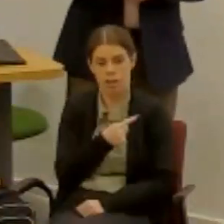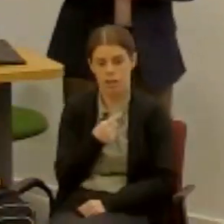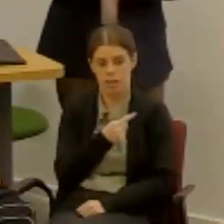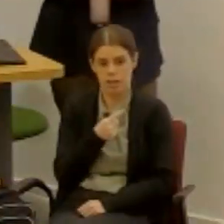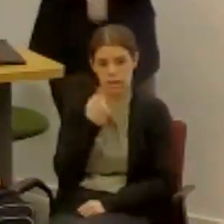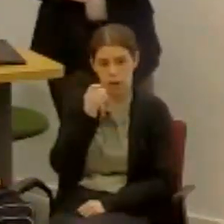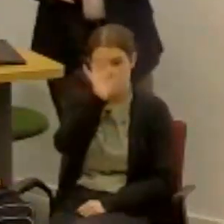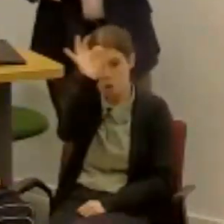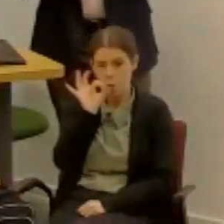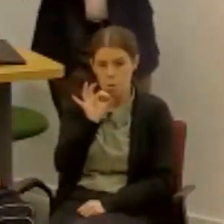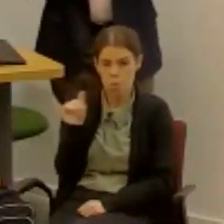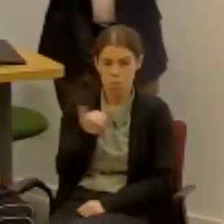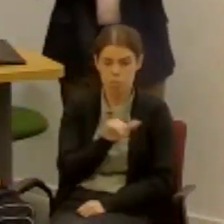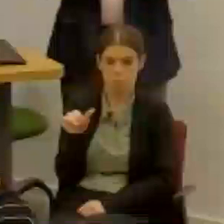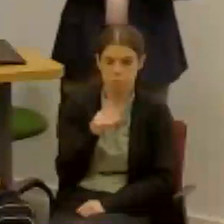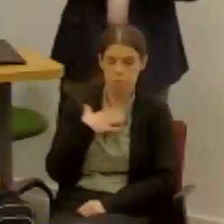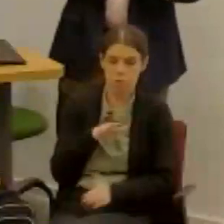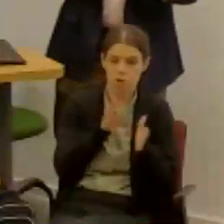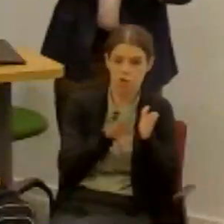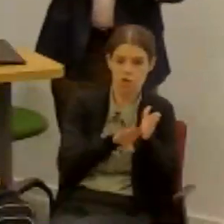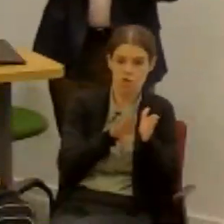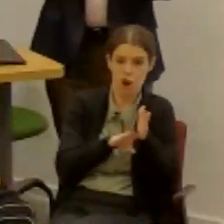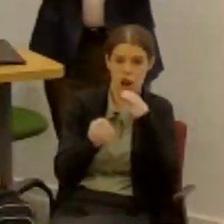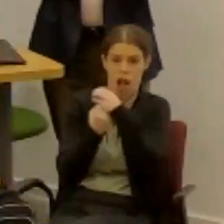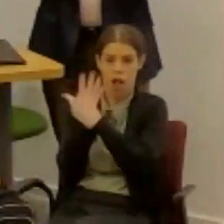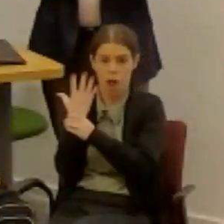a question I wish, would you rather train with the boxing glove or football?